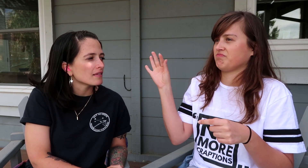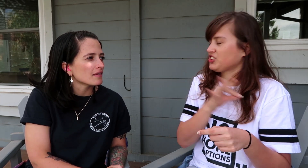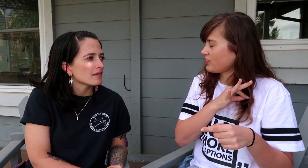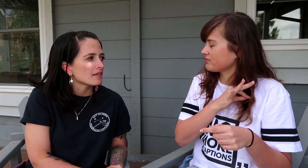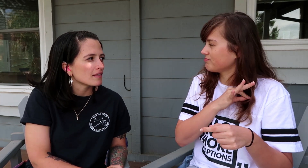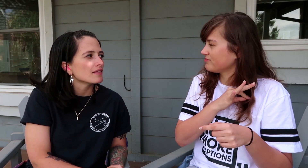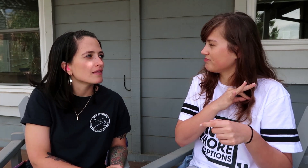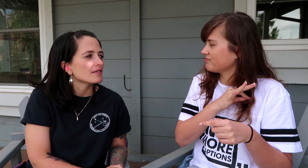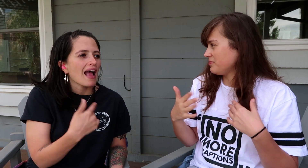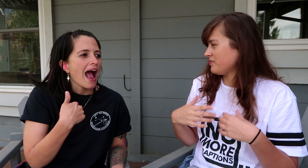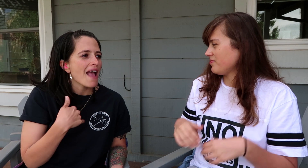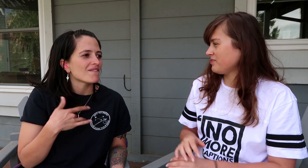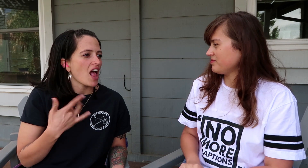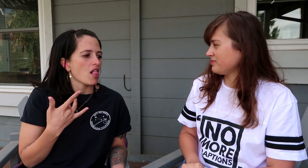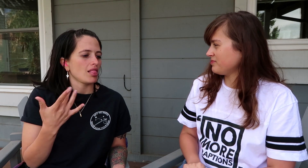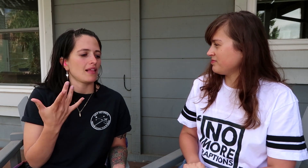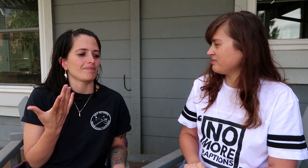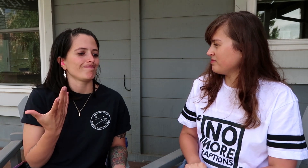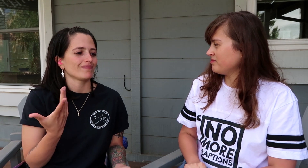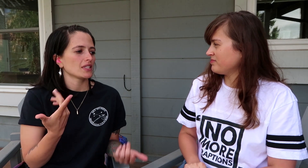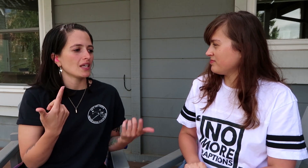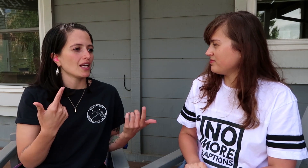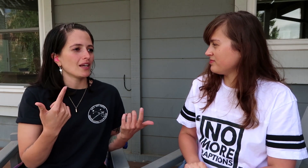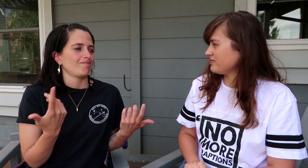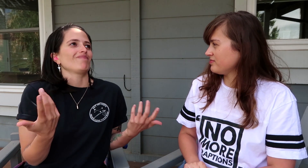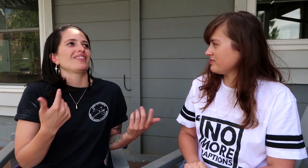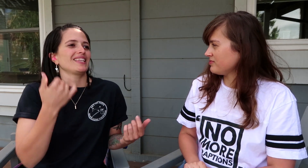stuck. J: For me, I felt like...